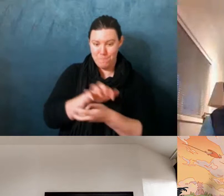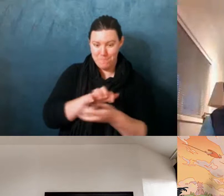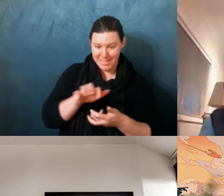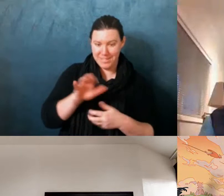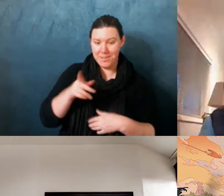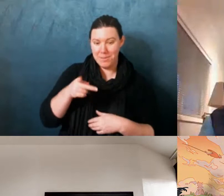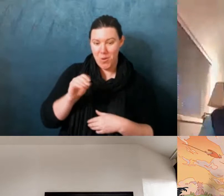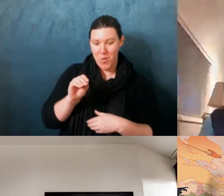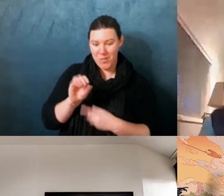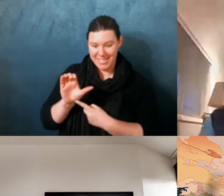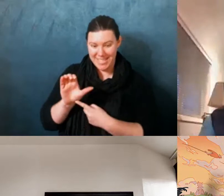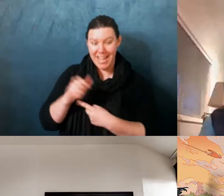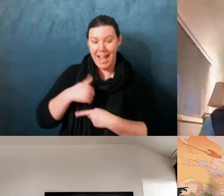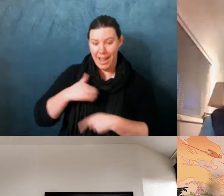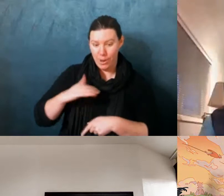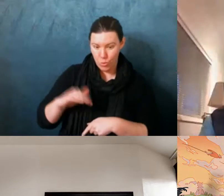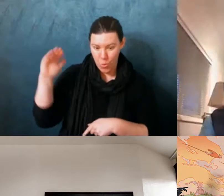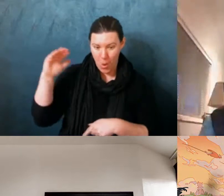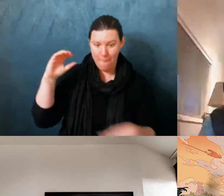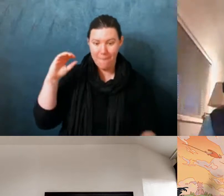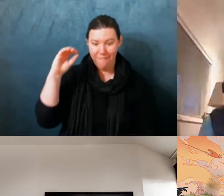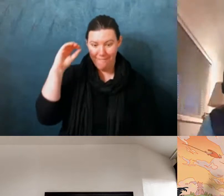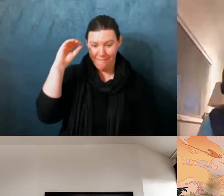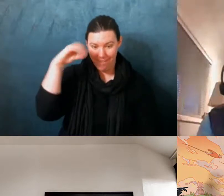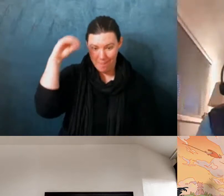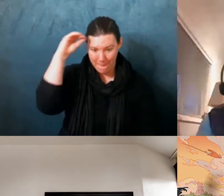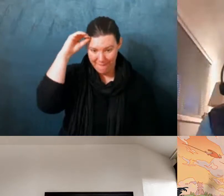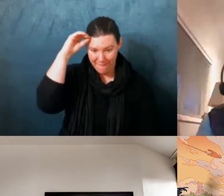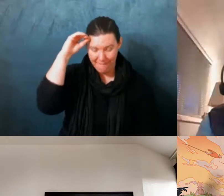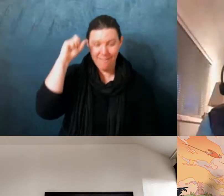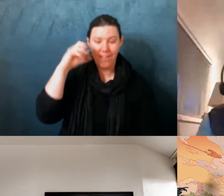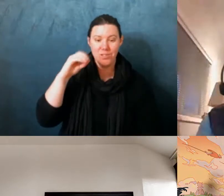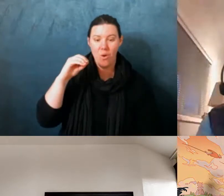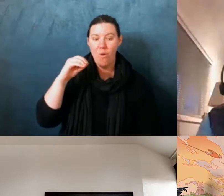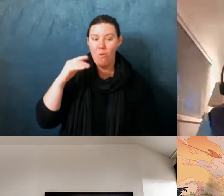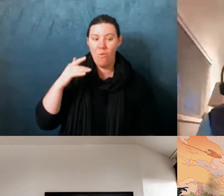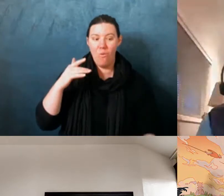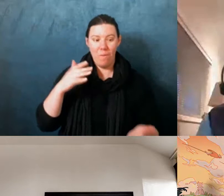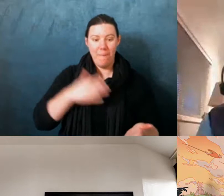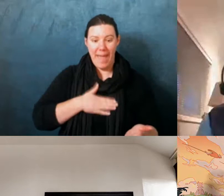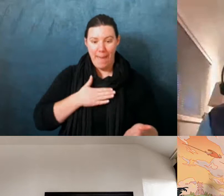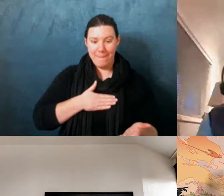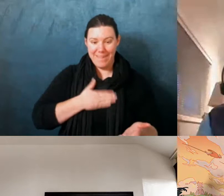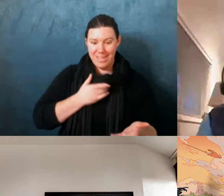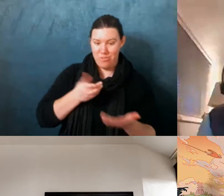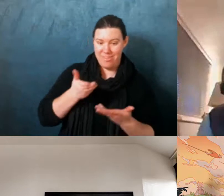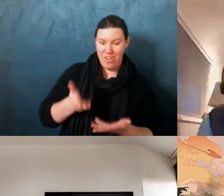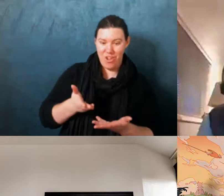So I've got experience with exactly what Ms. Jordan was talking about